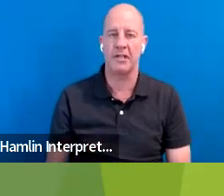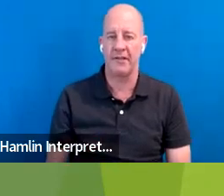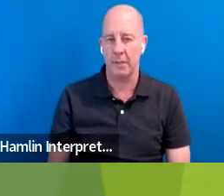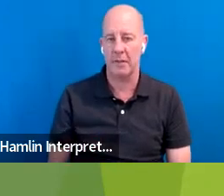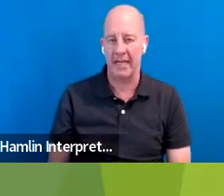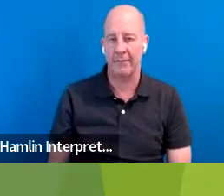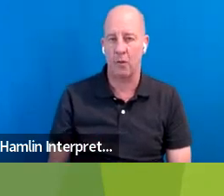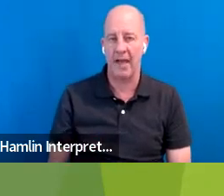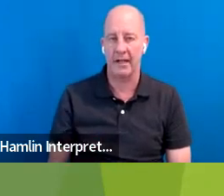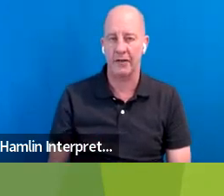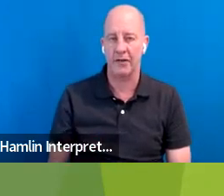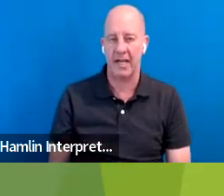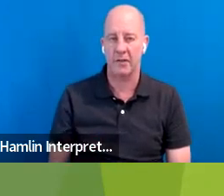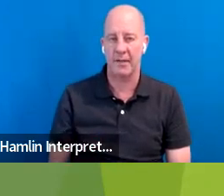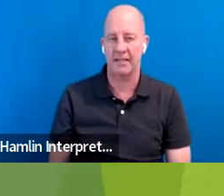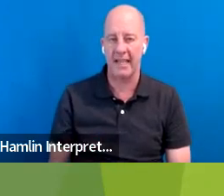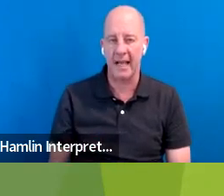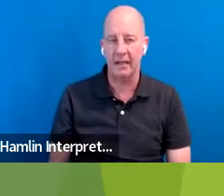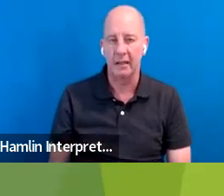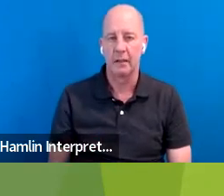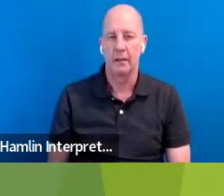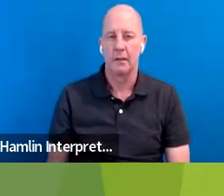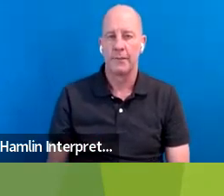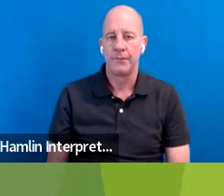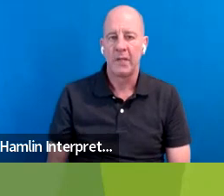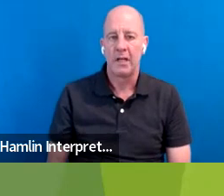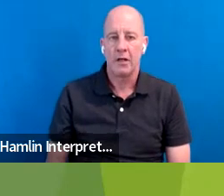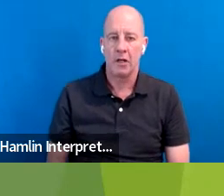be able to develop the meaning for that and understand what is being said.